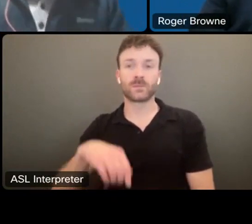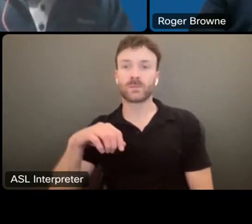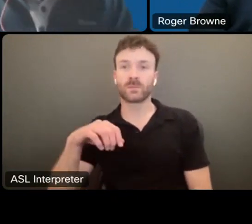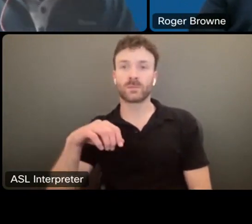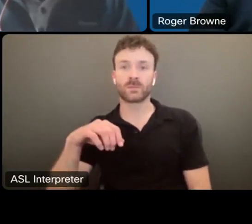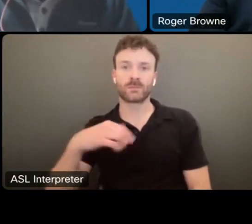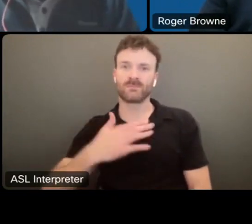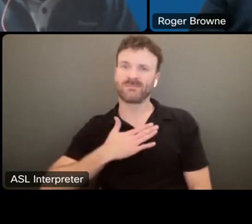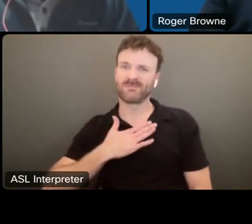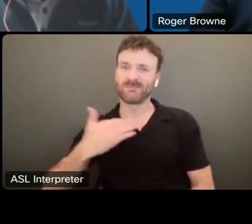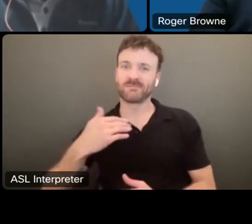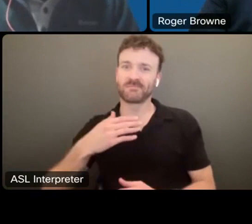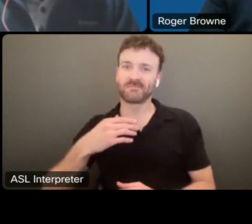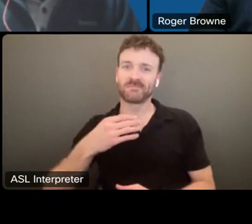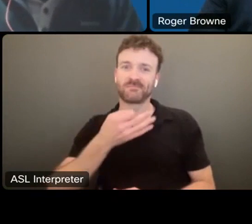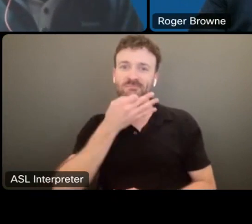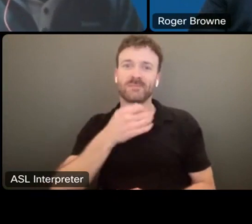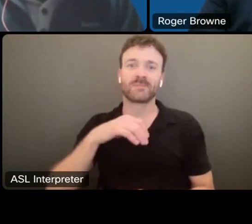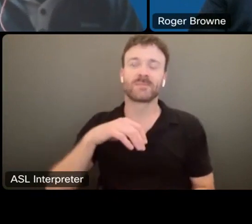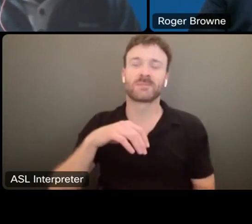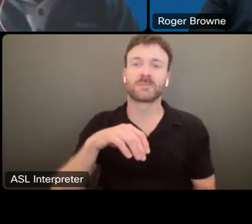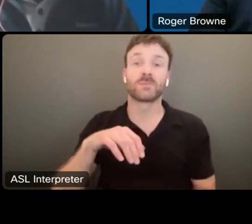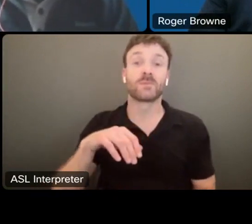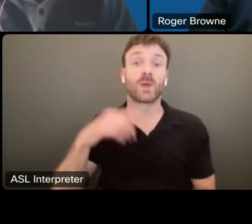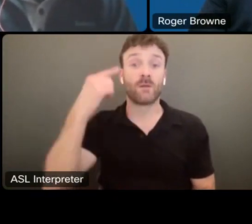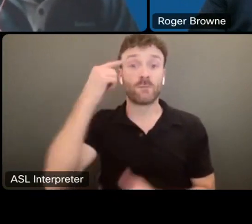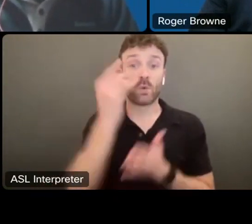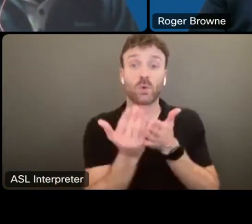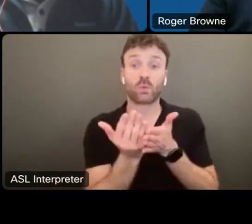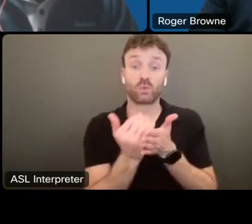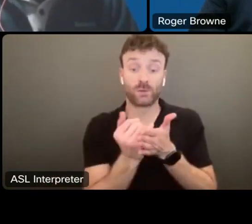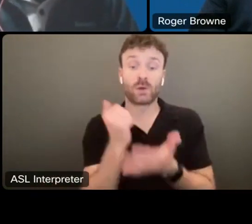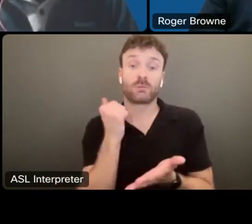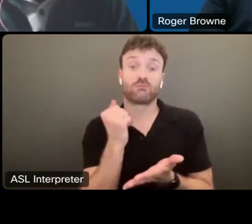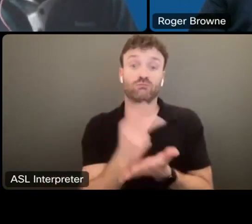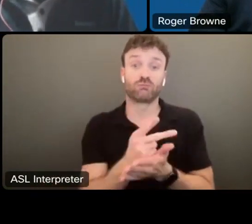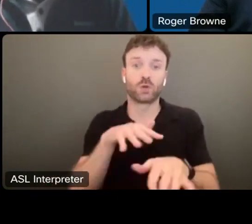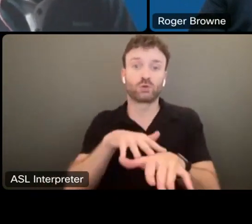So when it comes to reviewing and approving traffic management plans, that actually comes